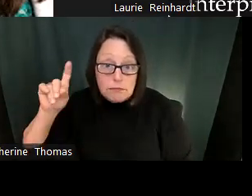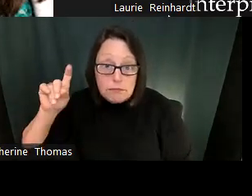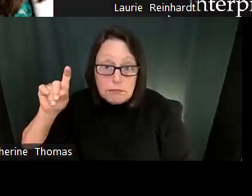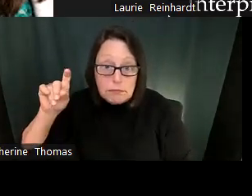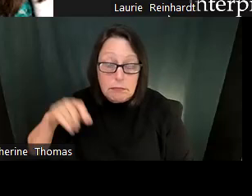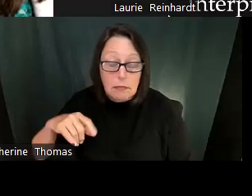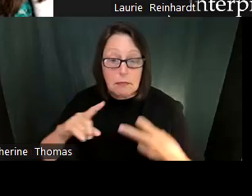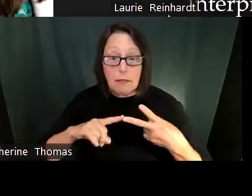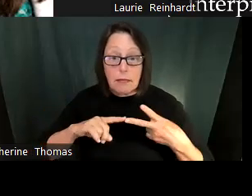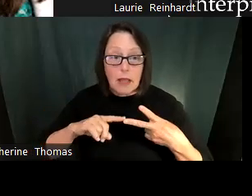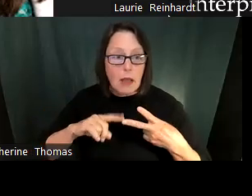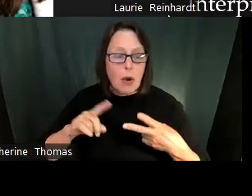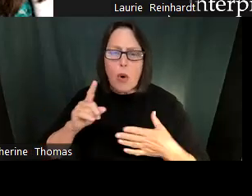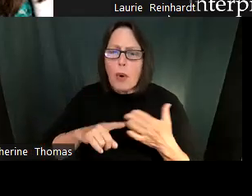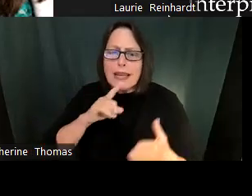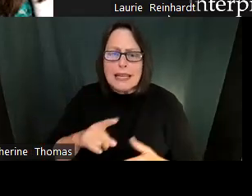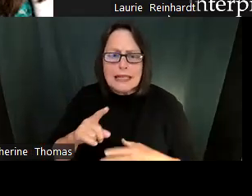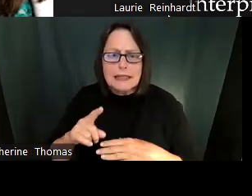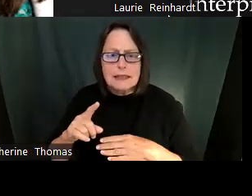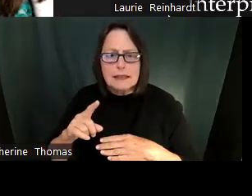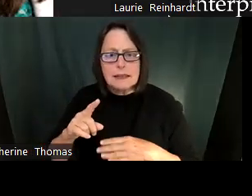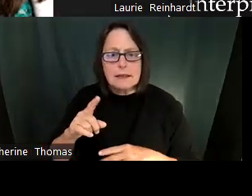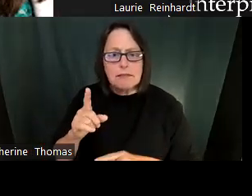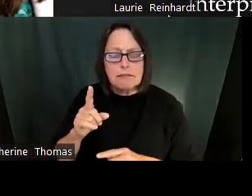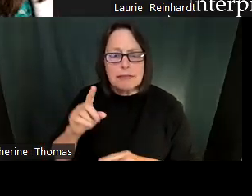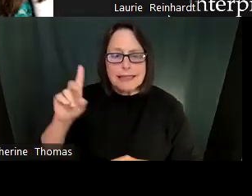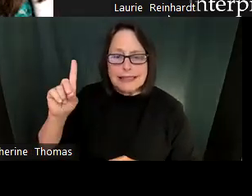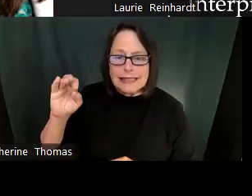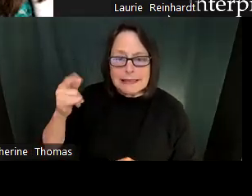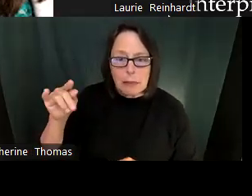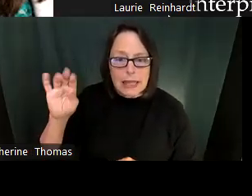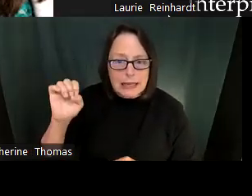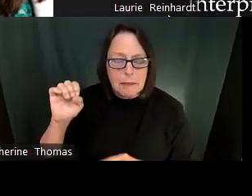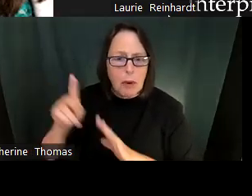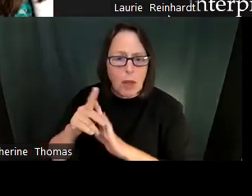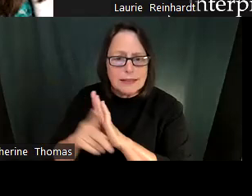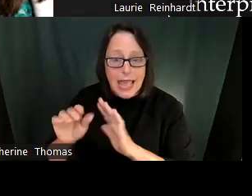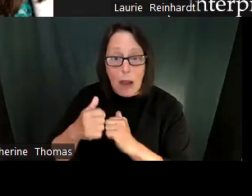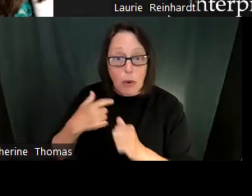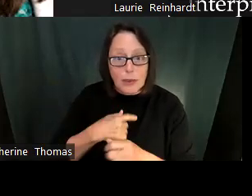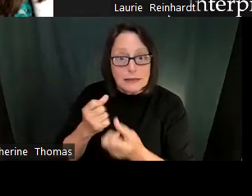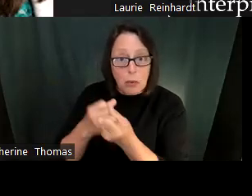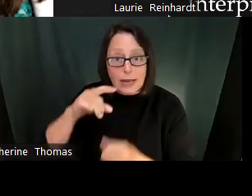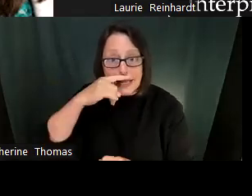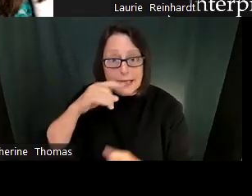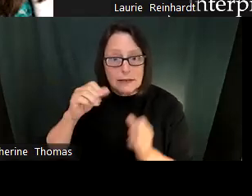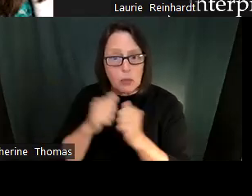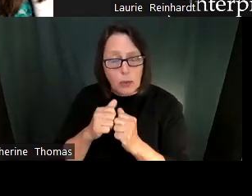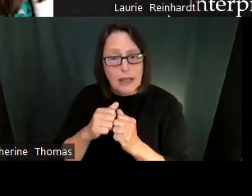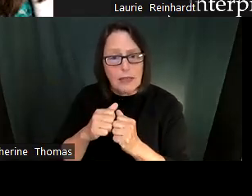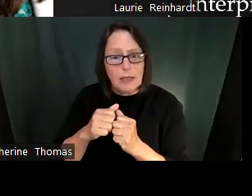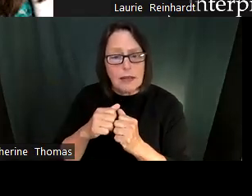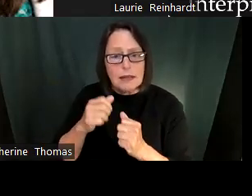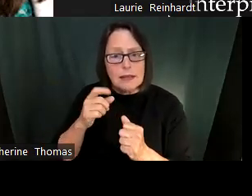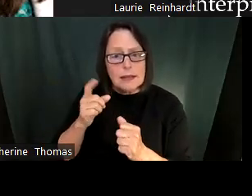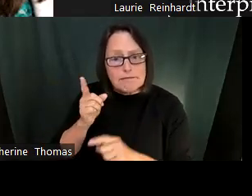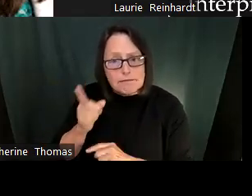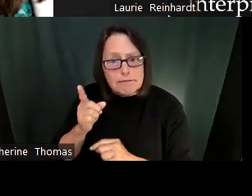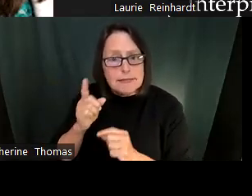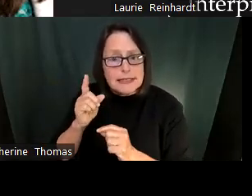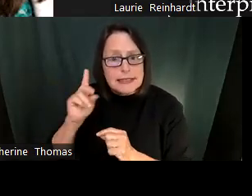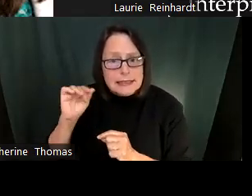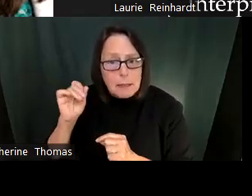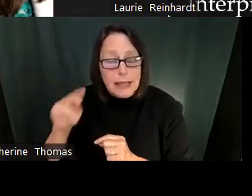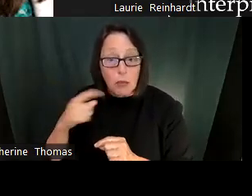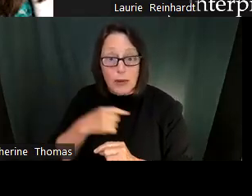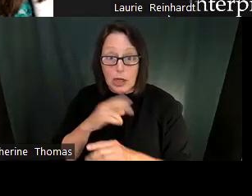So in relational. Conditions might mean something like leadership. How well does the leadership the tone? For the school.